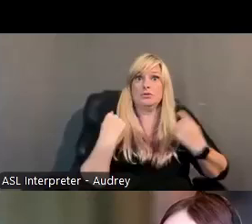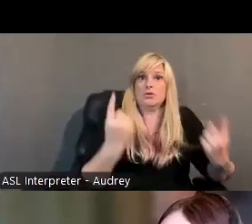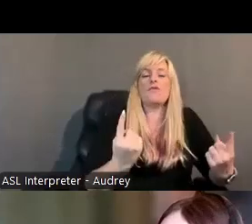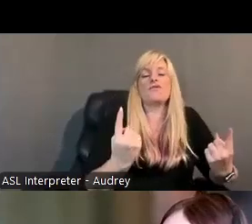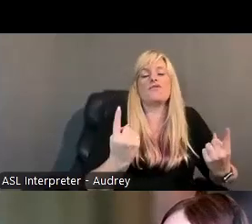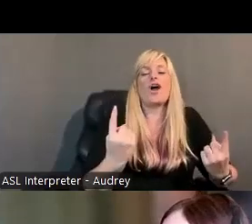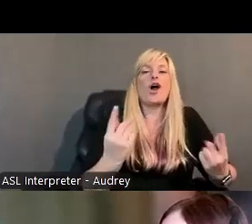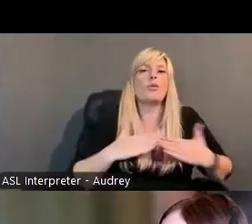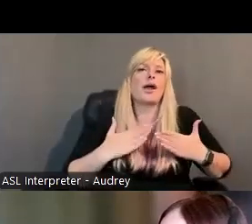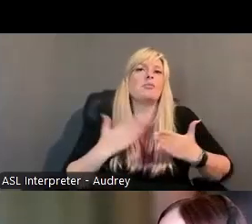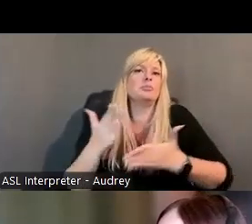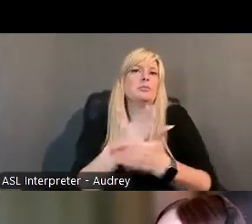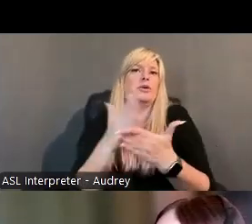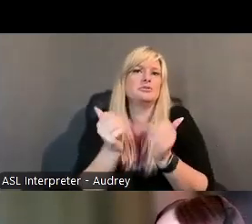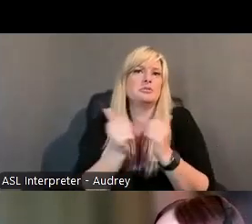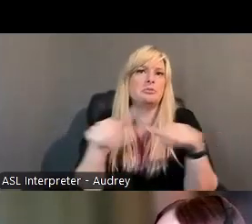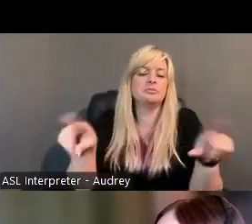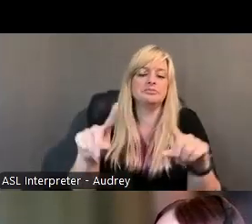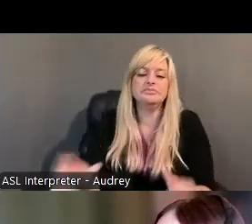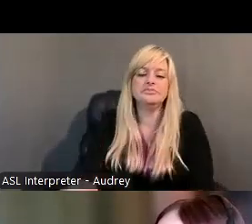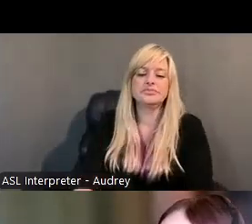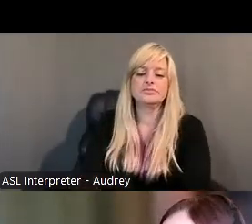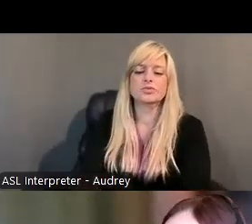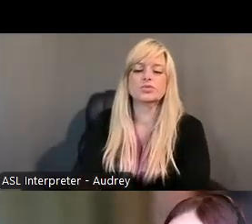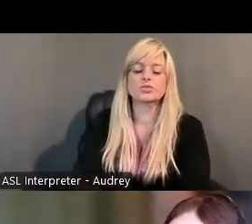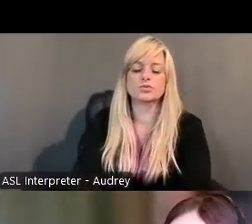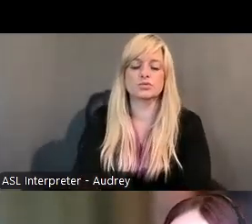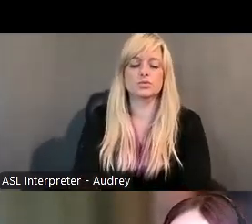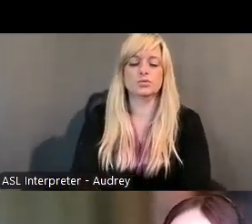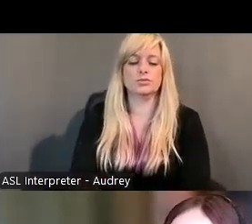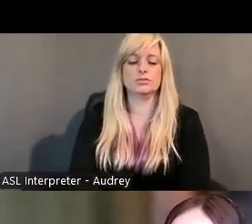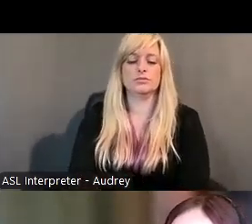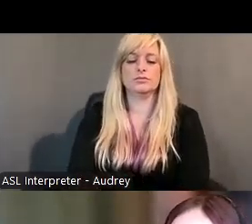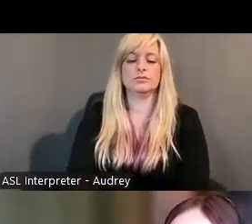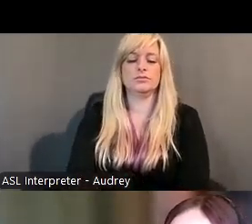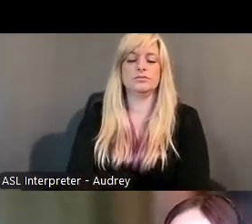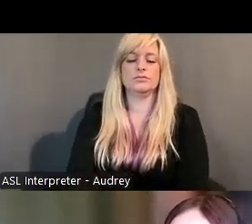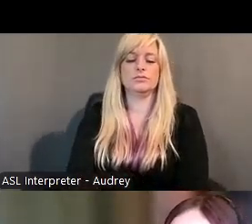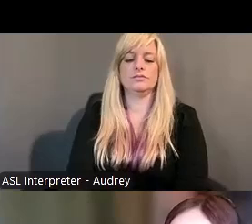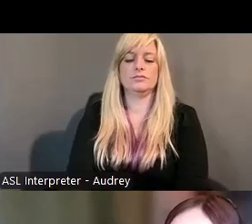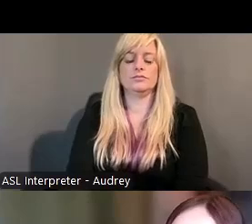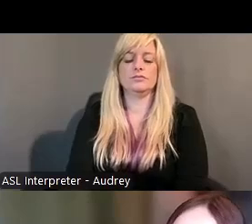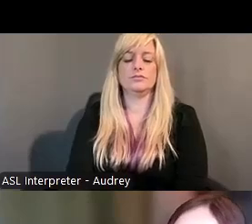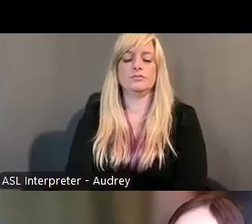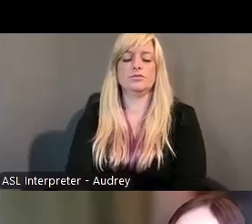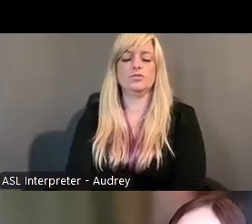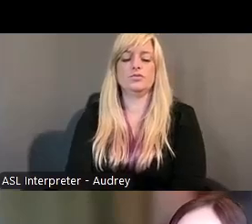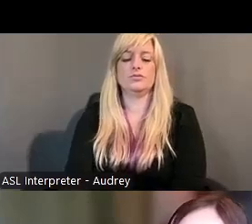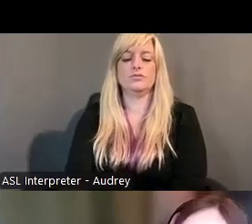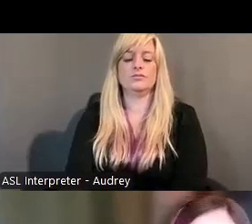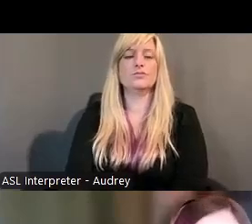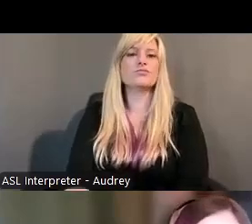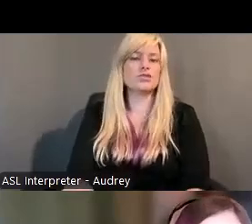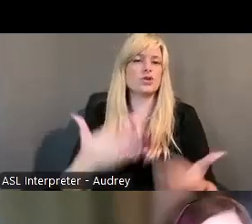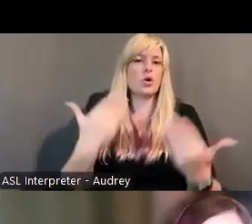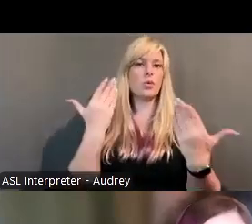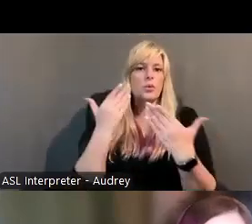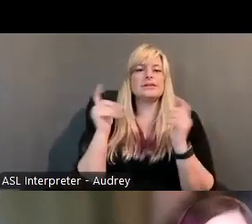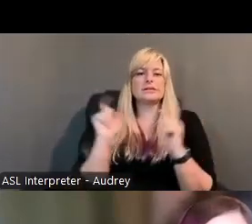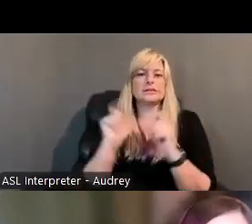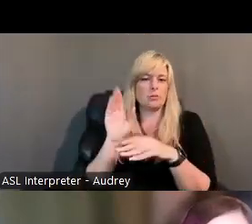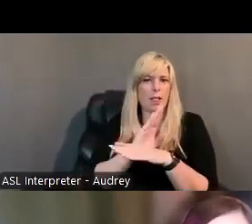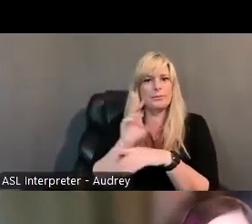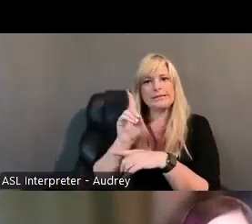slide please. And as was mentioned, dFusion is a small business. We use science and technology to